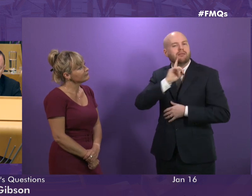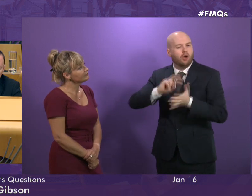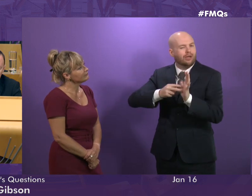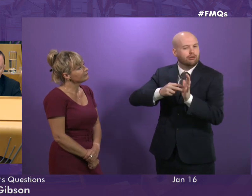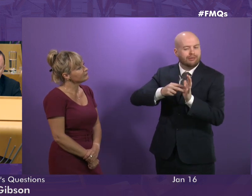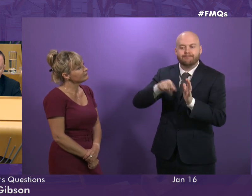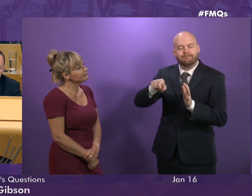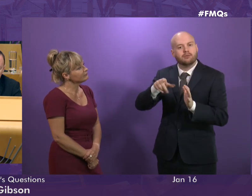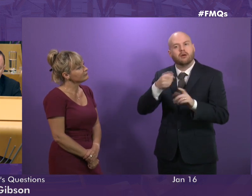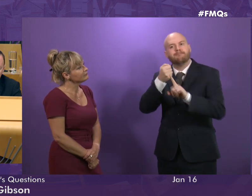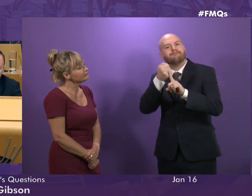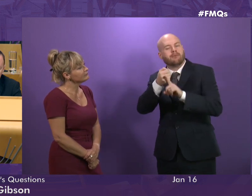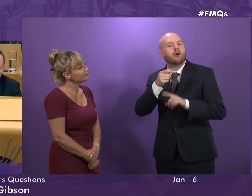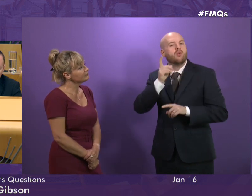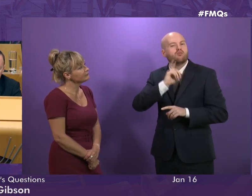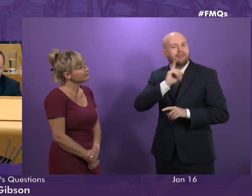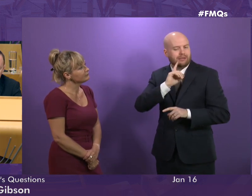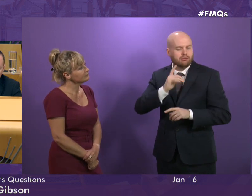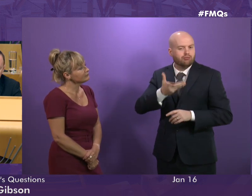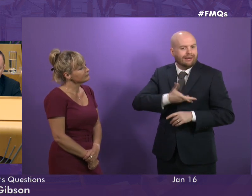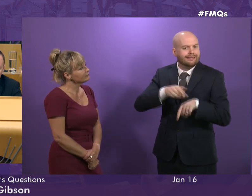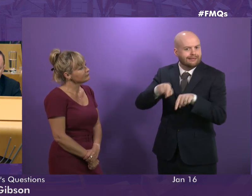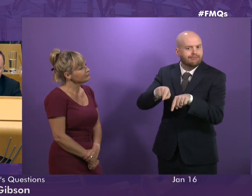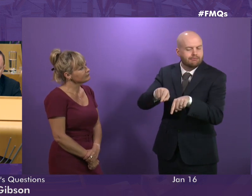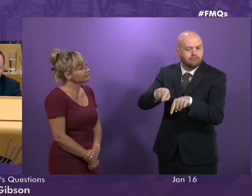constituents, who is a retired prison governor, that, although the Scottish Prison Service